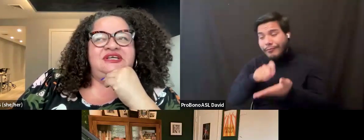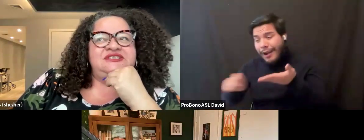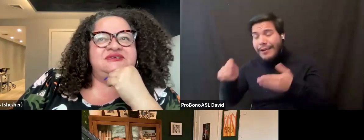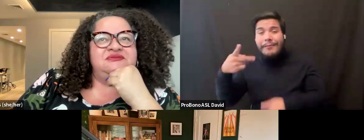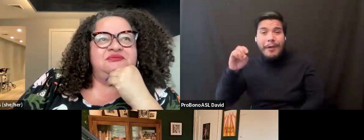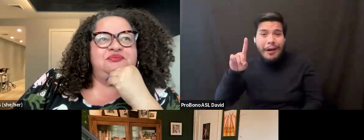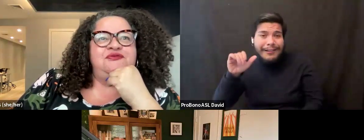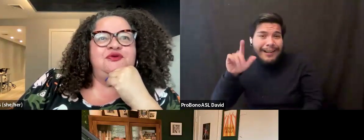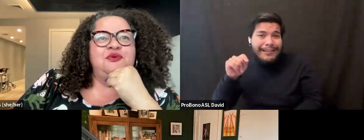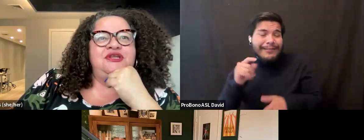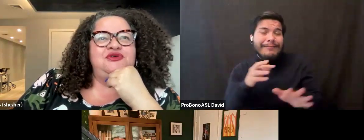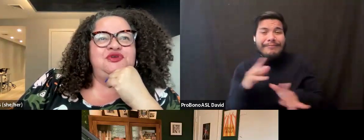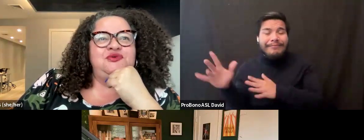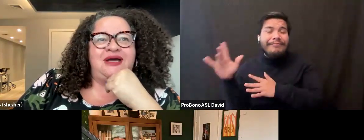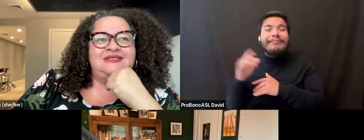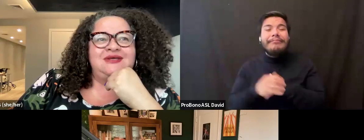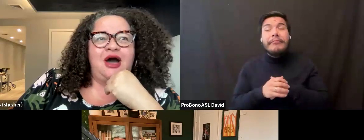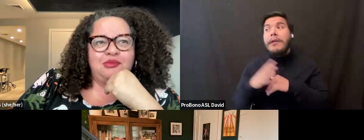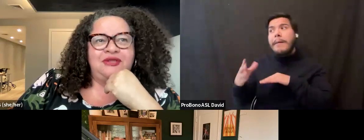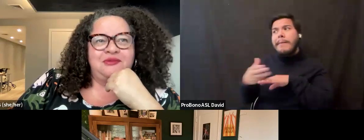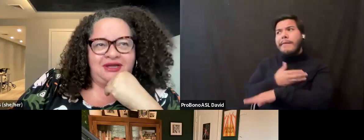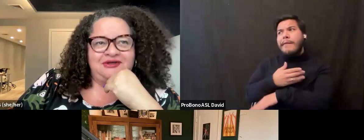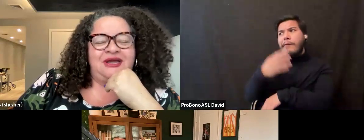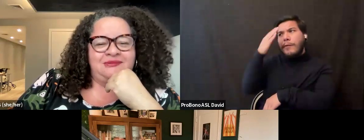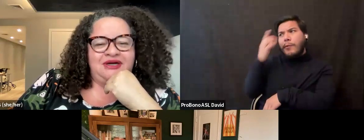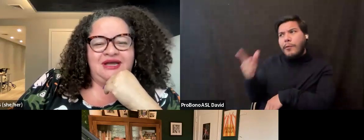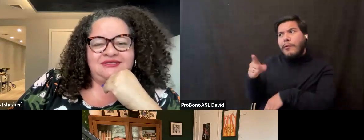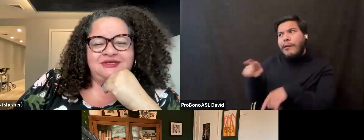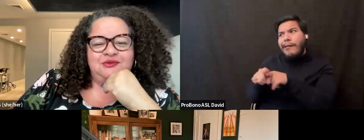And before we knew you as Aubrey, the writer and podcaster,